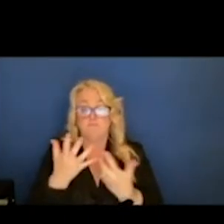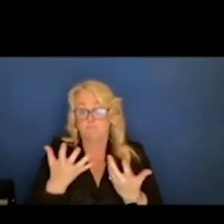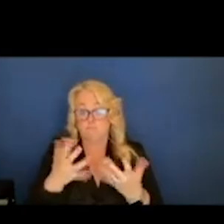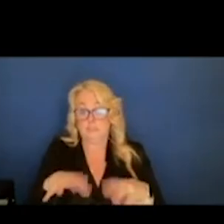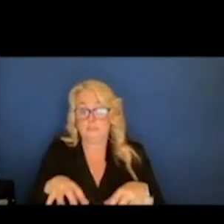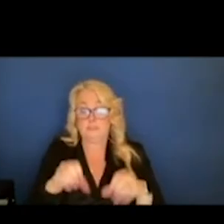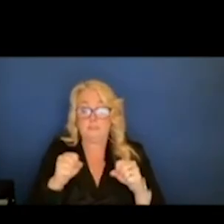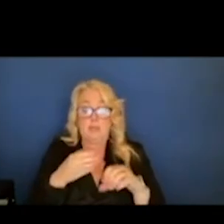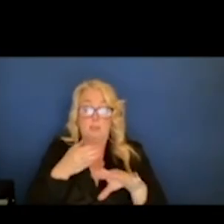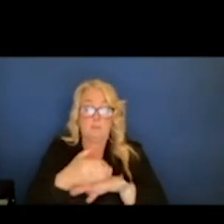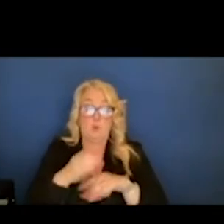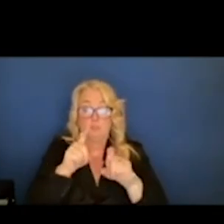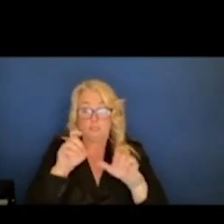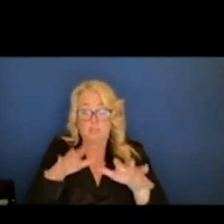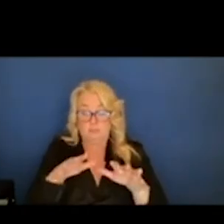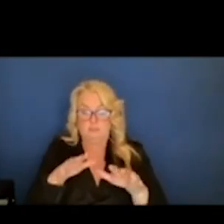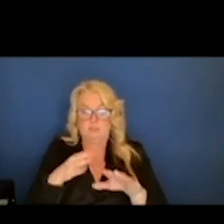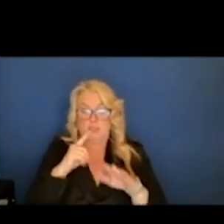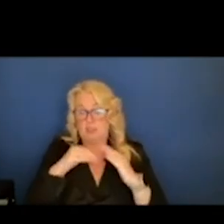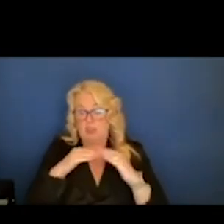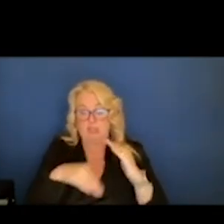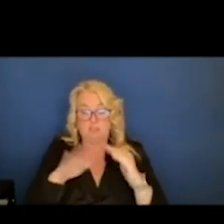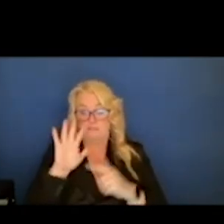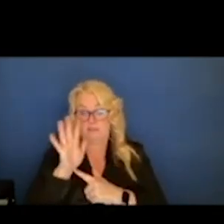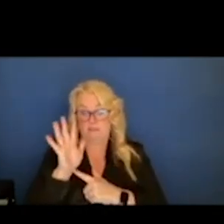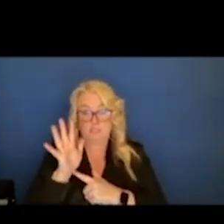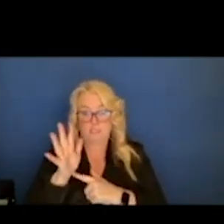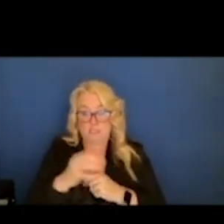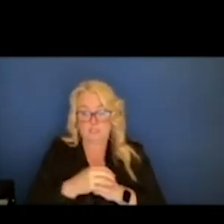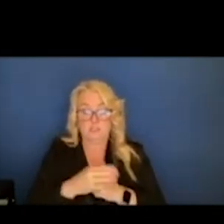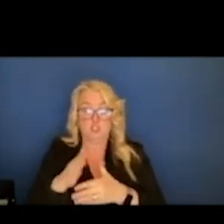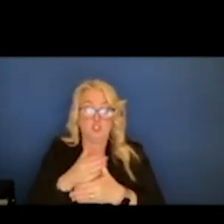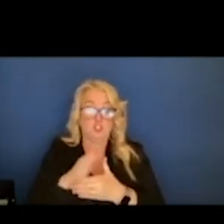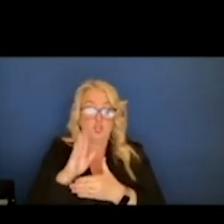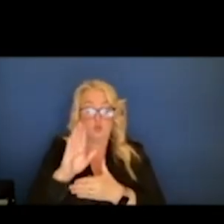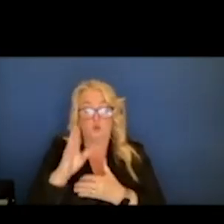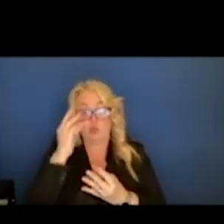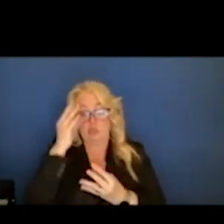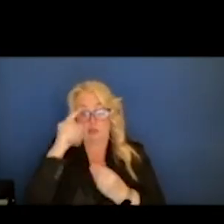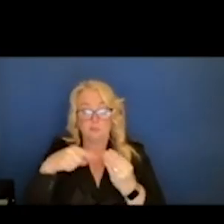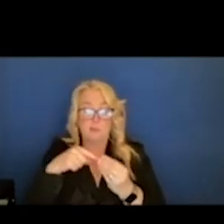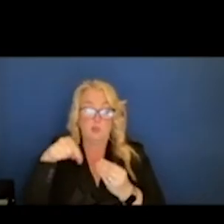Take our post-assessment. It takes less than 5 minutes! Share your thoughts about this